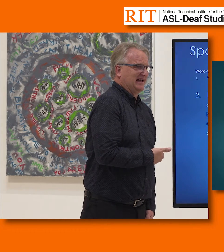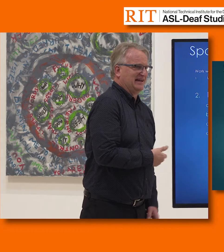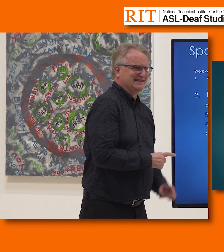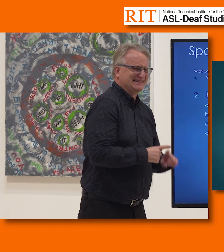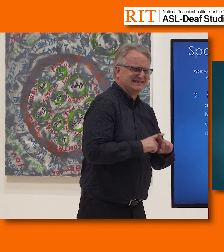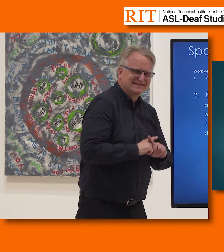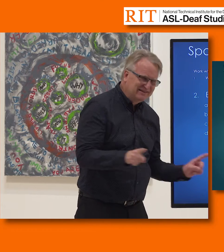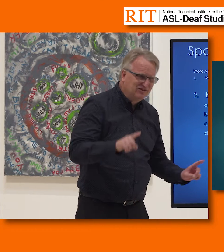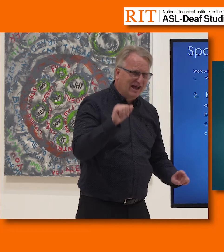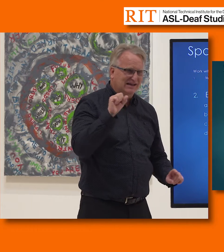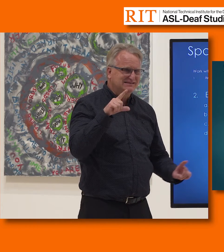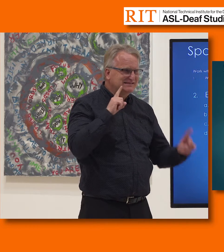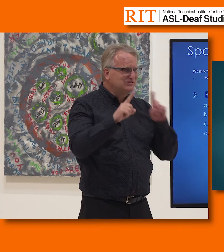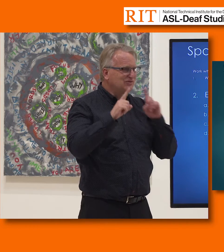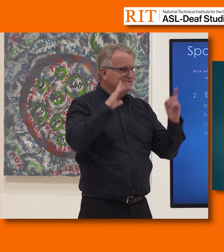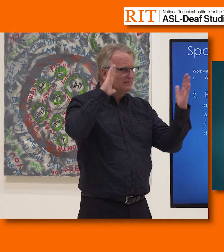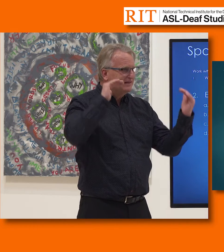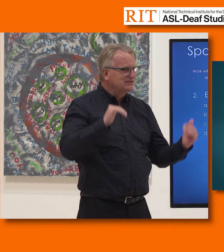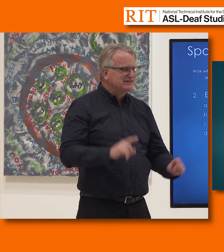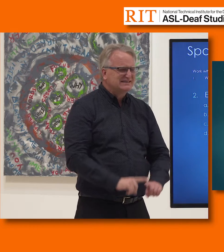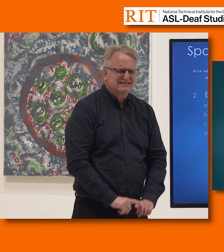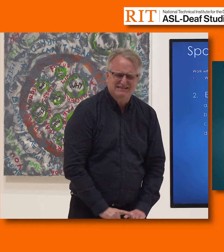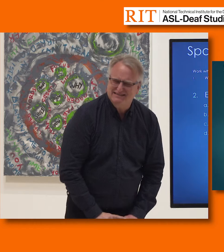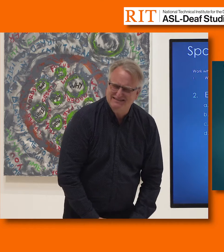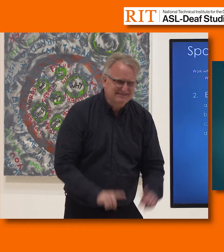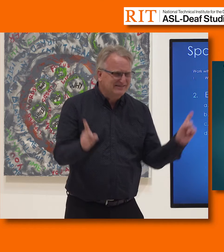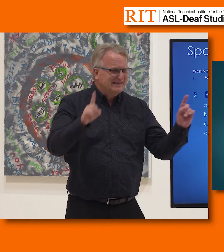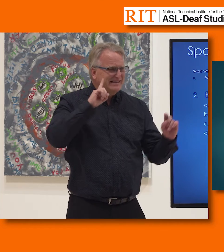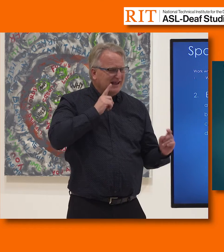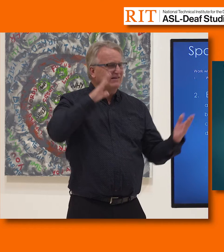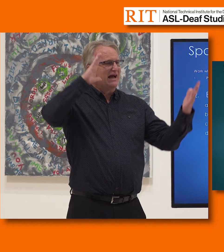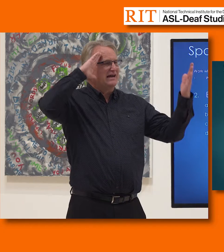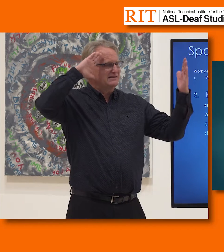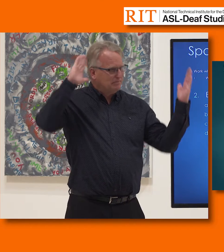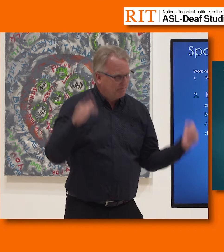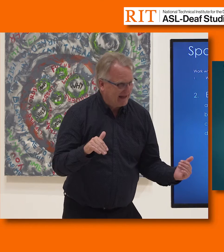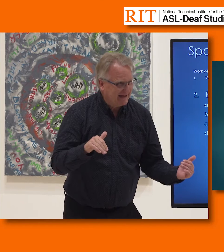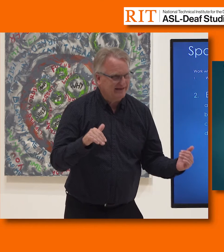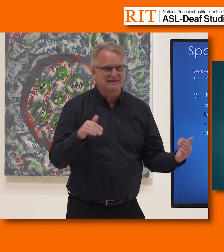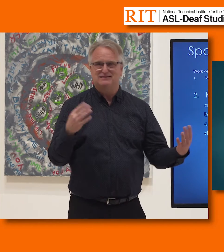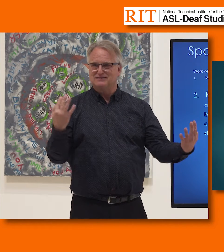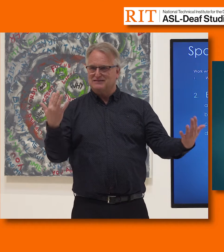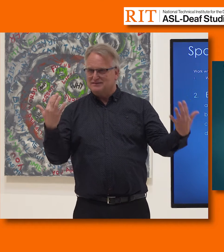and they engage the audience. But ASL--and that's unusual for English discourse.